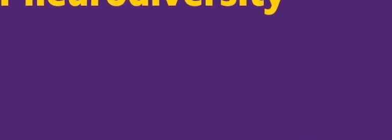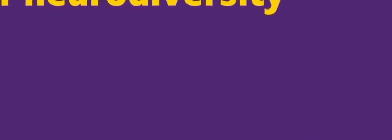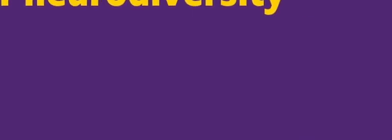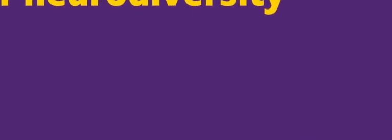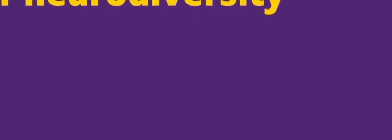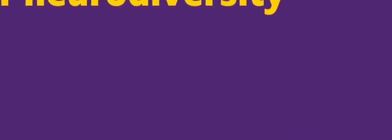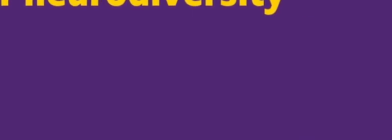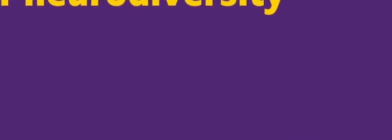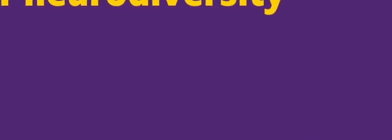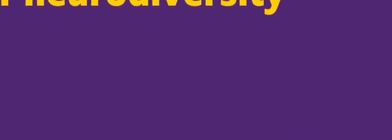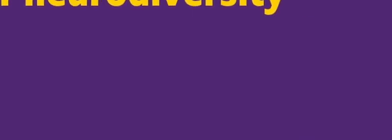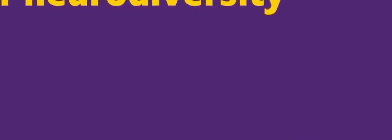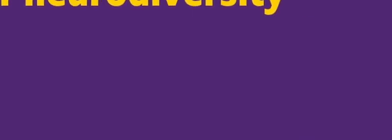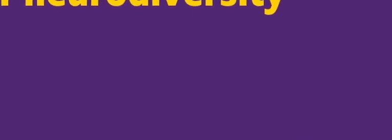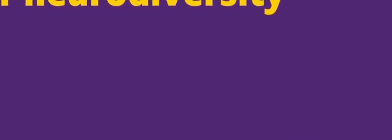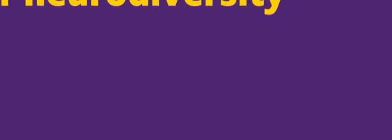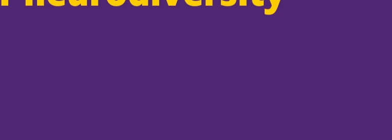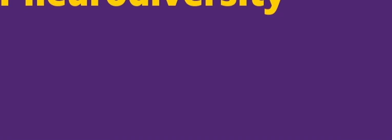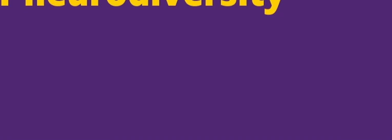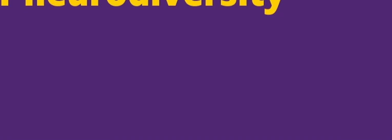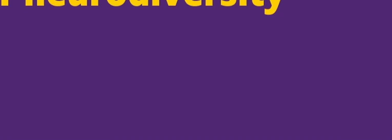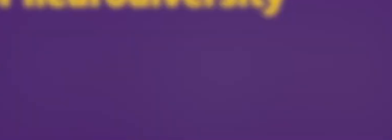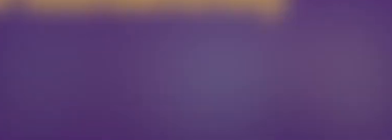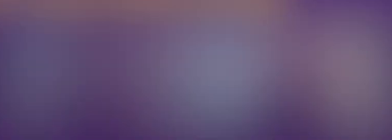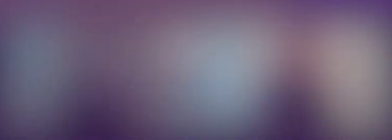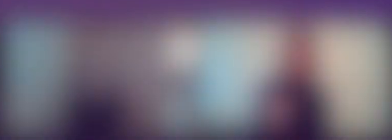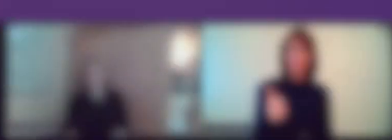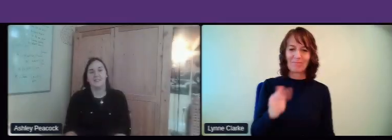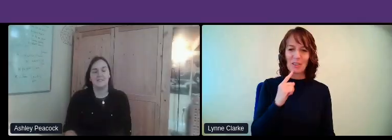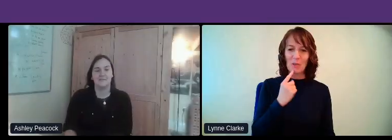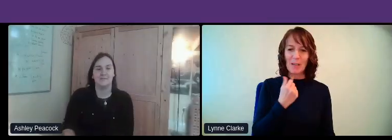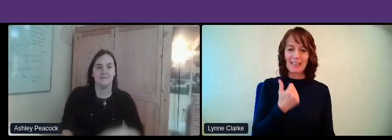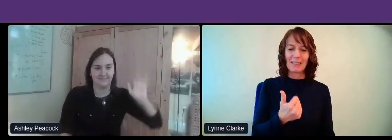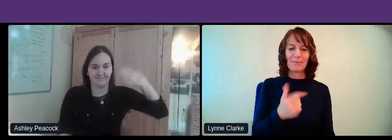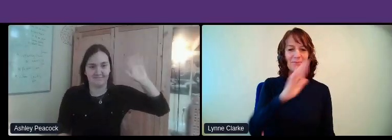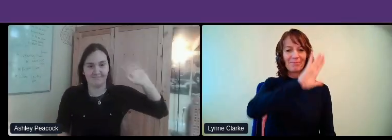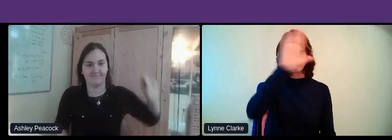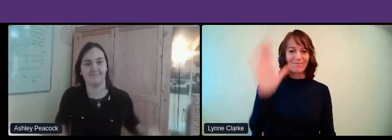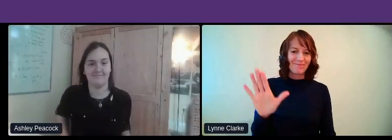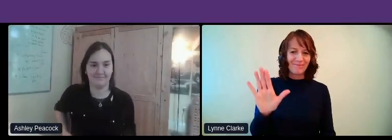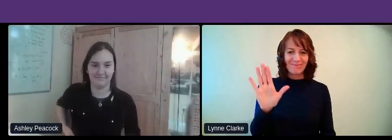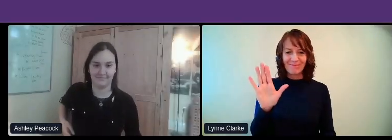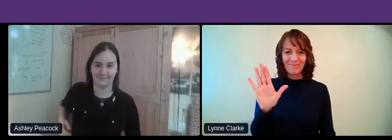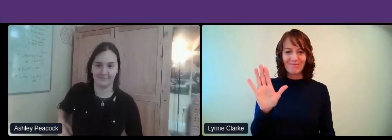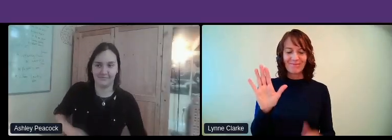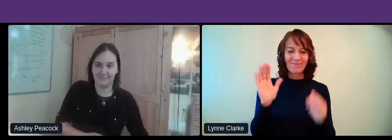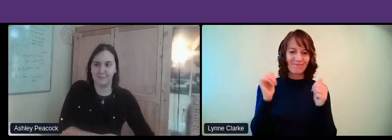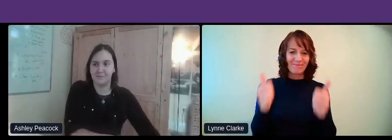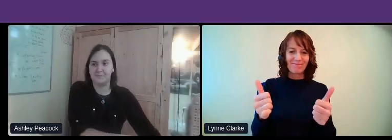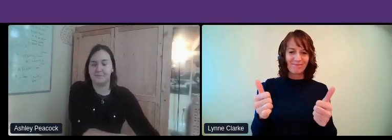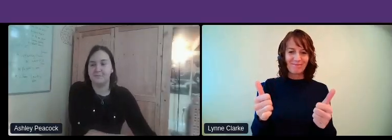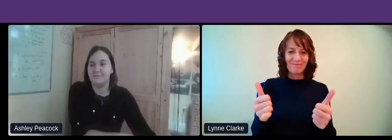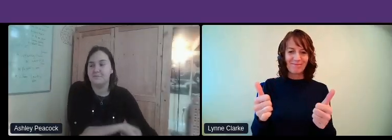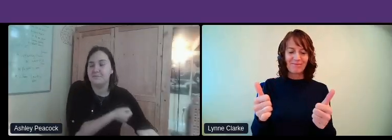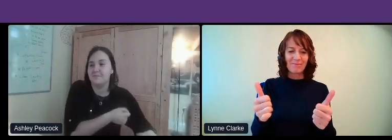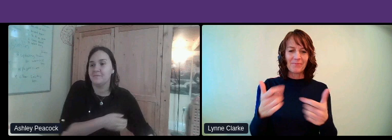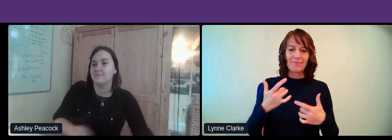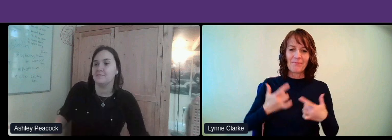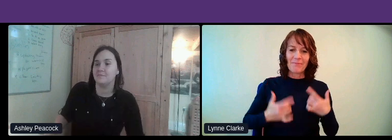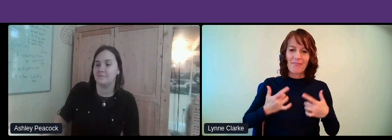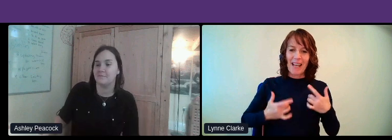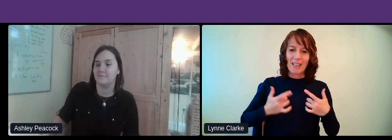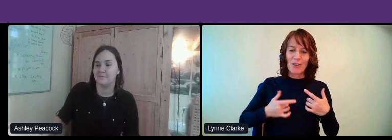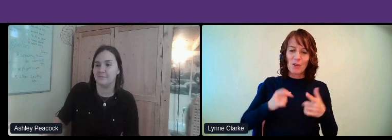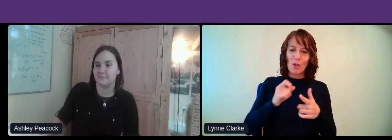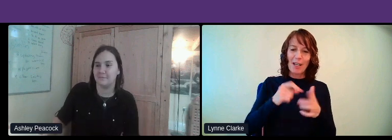[ELECTRONIC BUZZ] RINA: Hi everyone! I hope you're all doing well and enjoying TechShare Pro. So